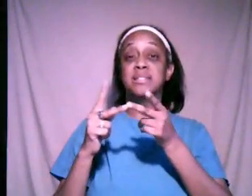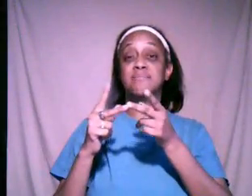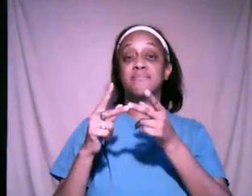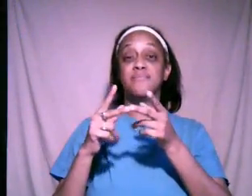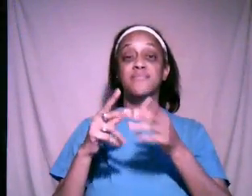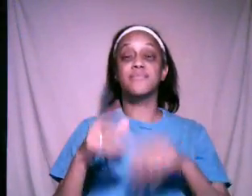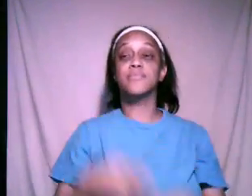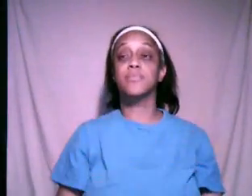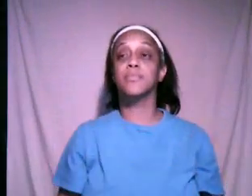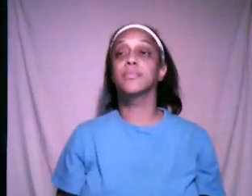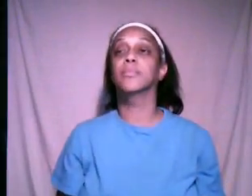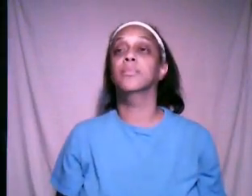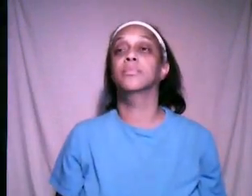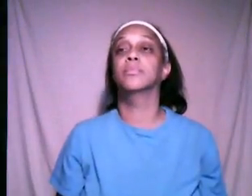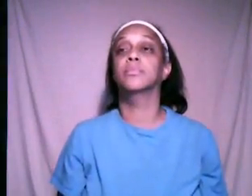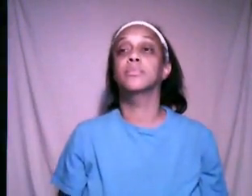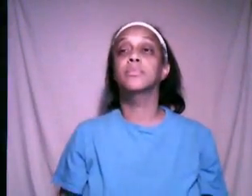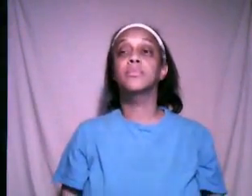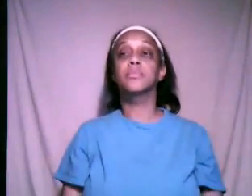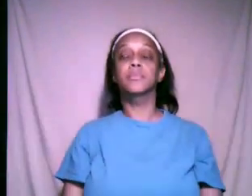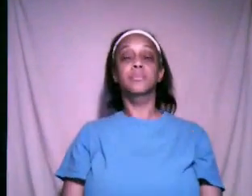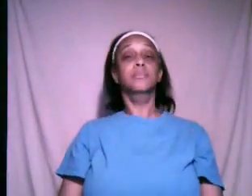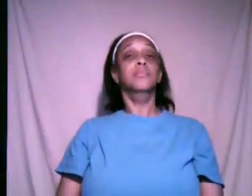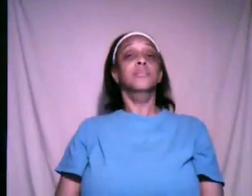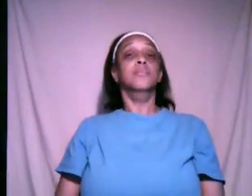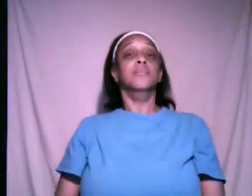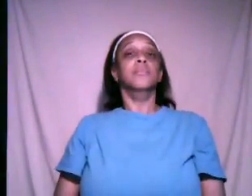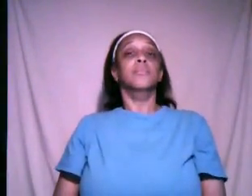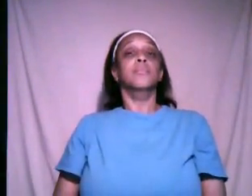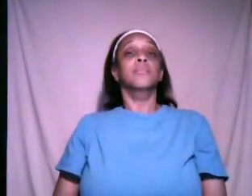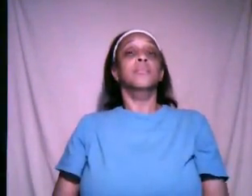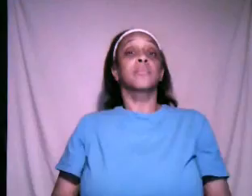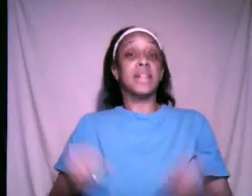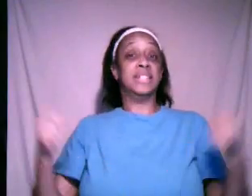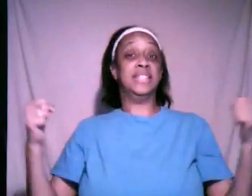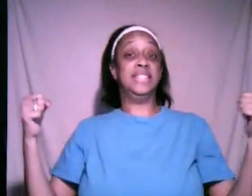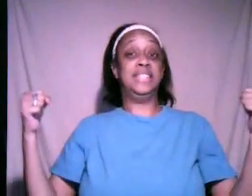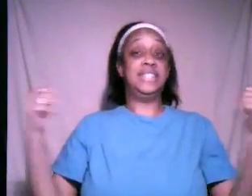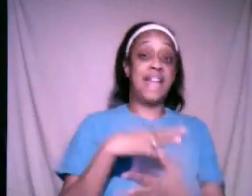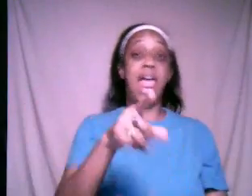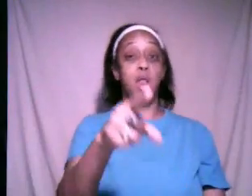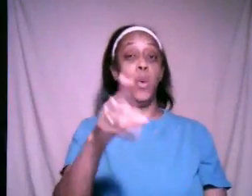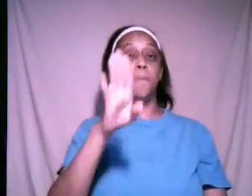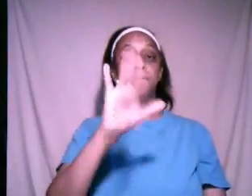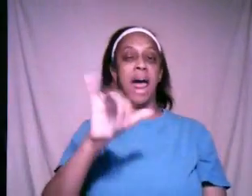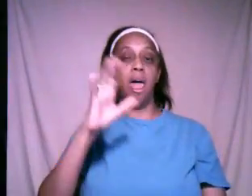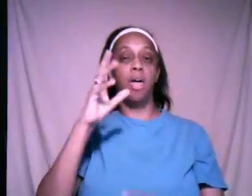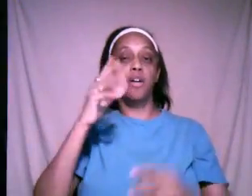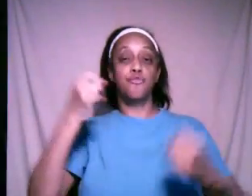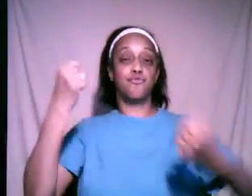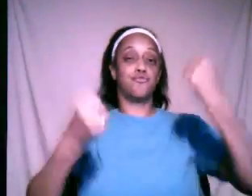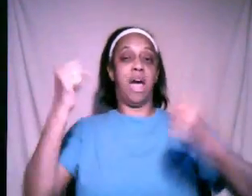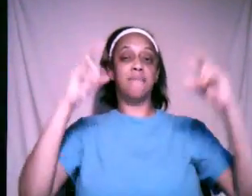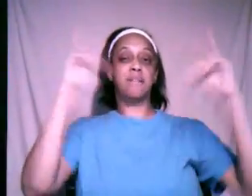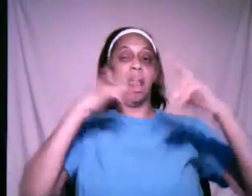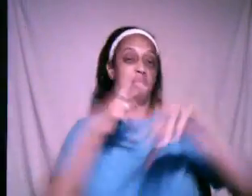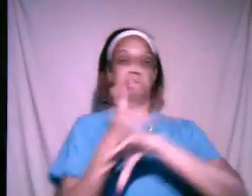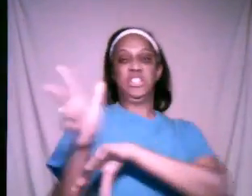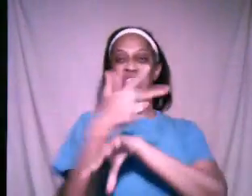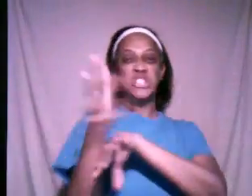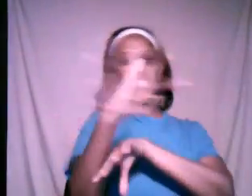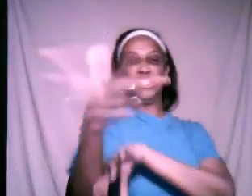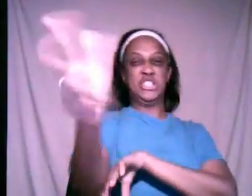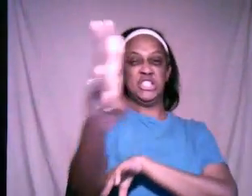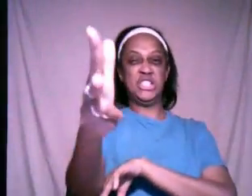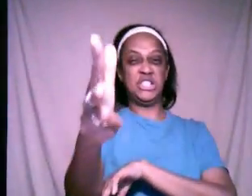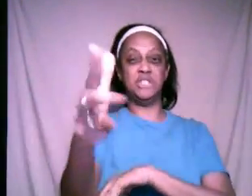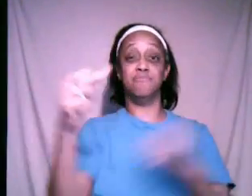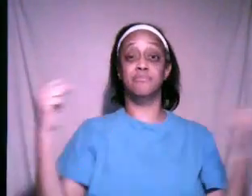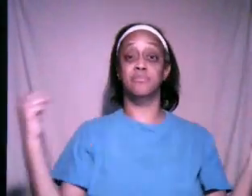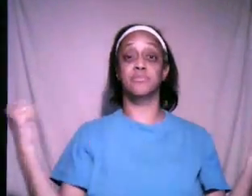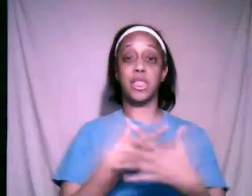* Scared you by driving recklessly.